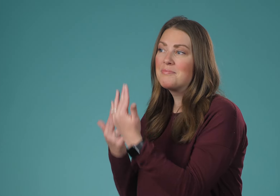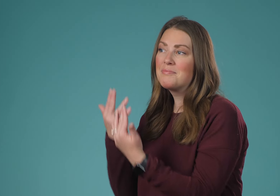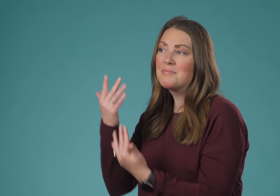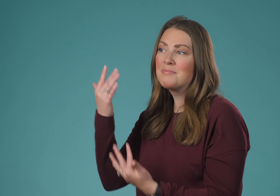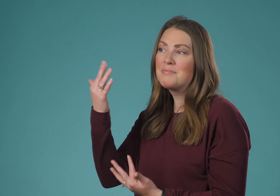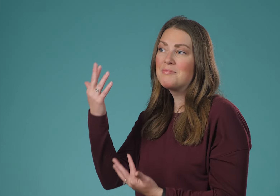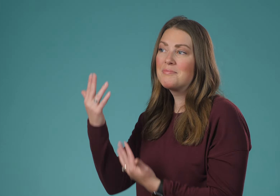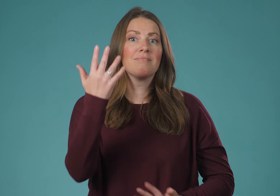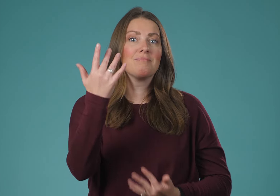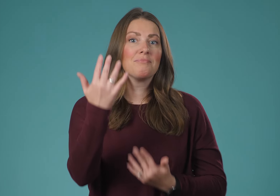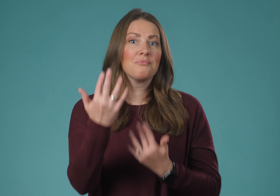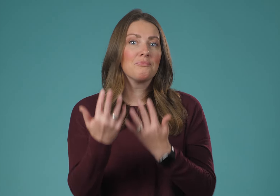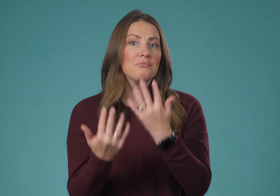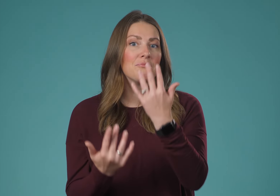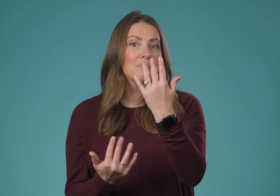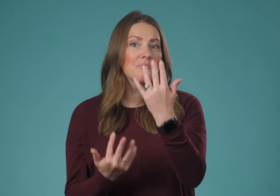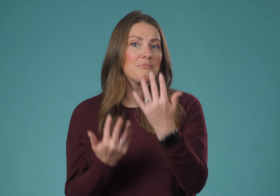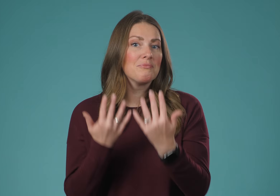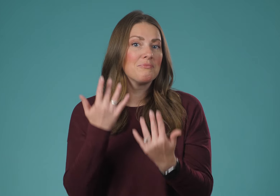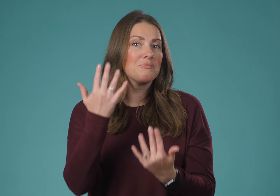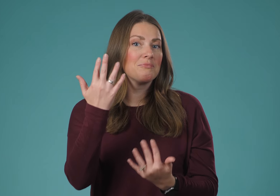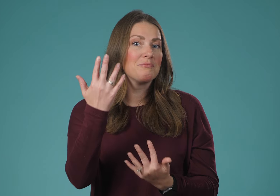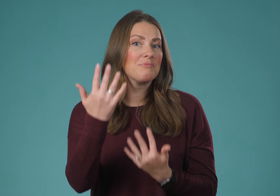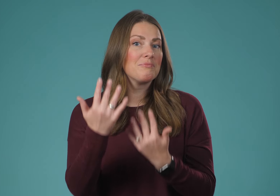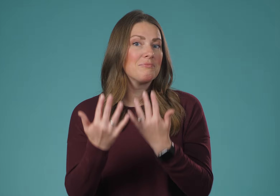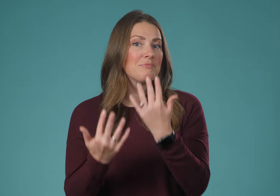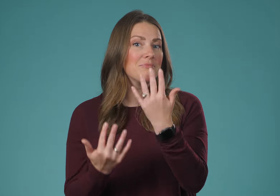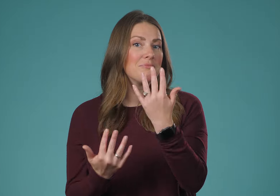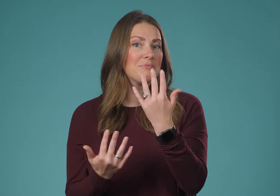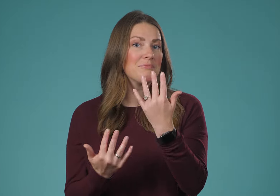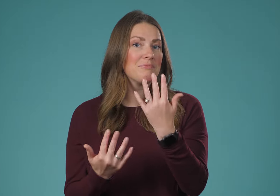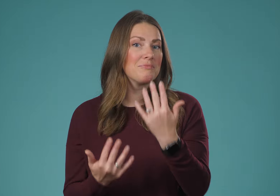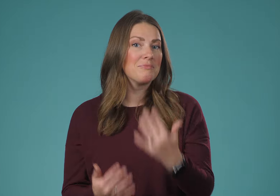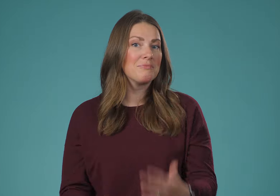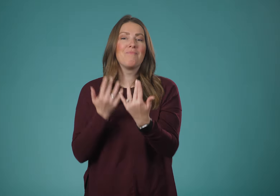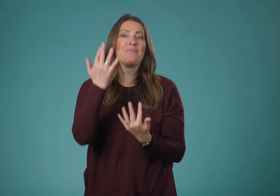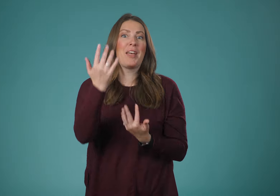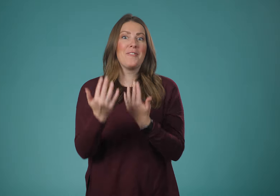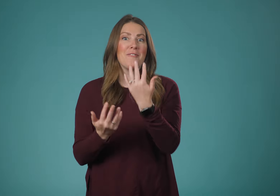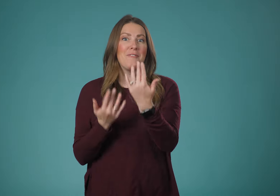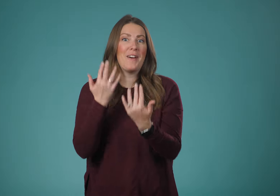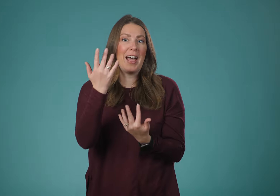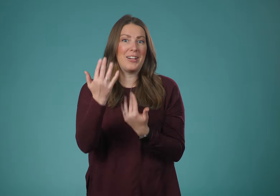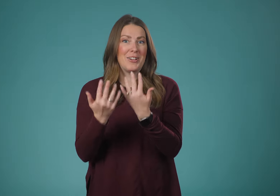Wiggling and moving up and down. Showing the fire blazing. Fire.